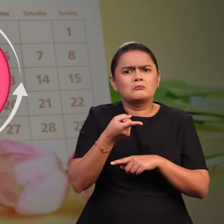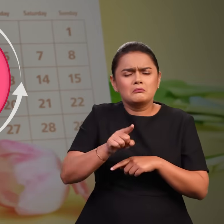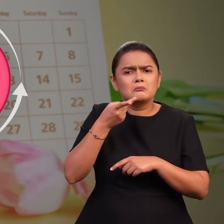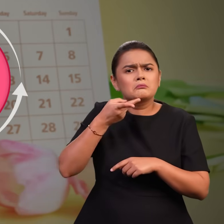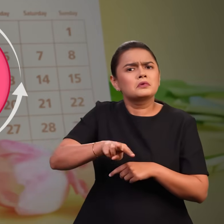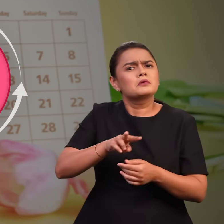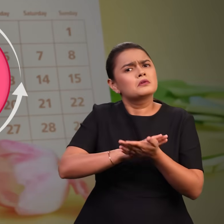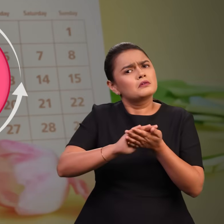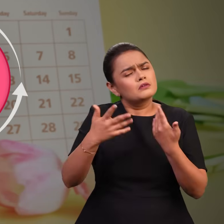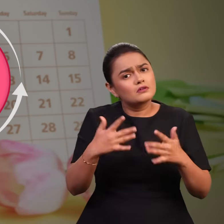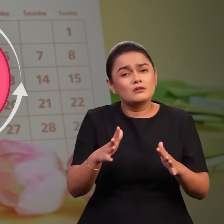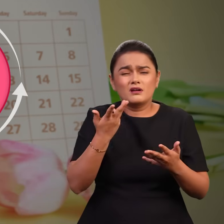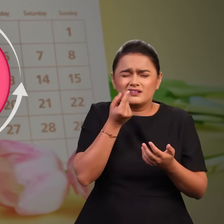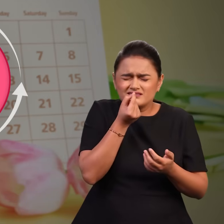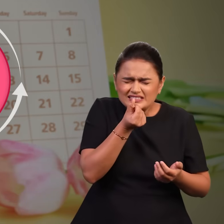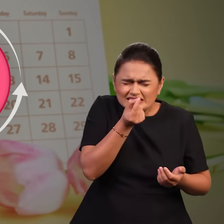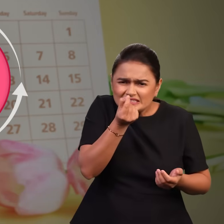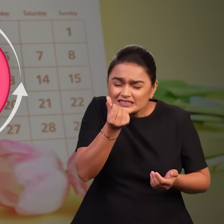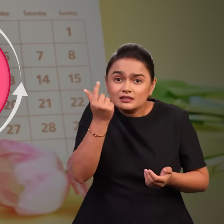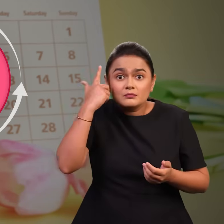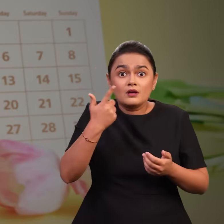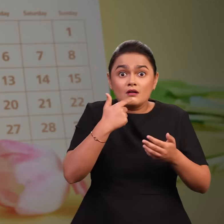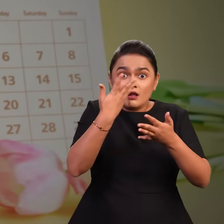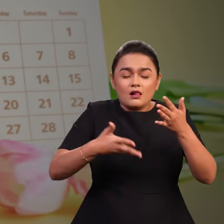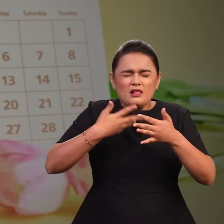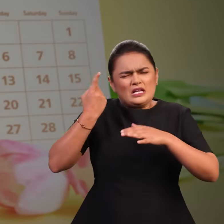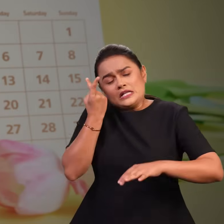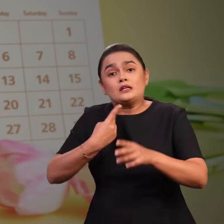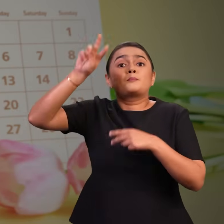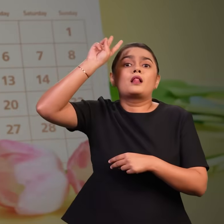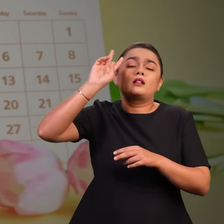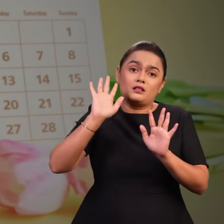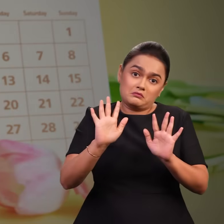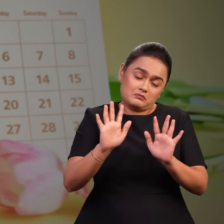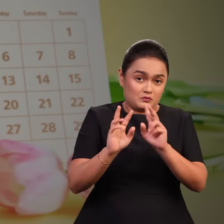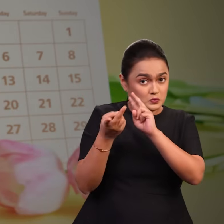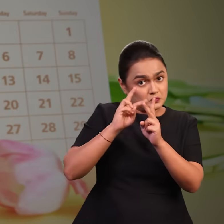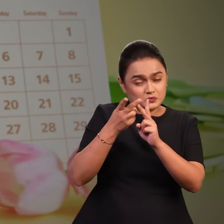It can be just a day or two In very few cases, the flow will be very high. Thirdly,